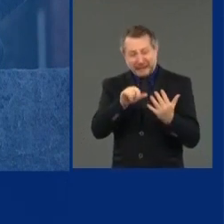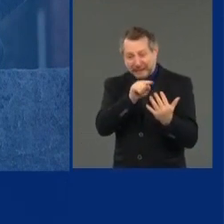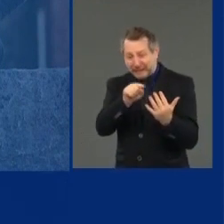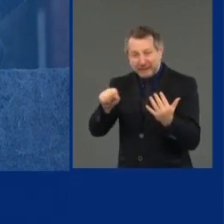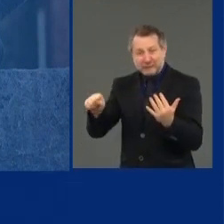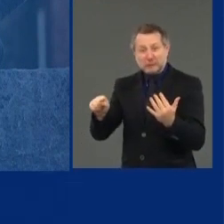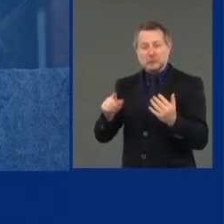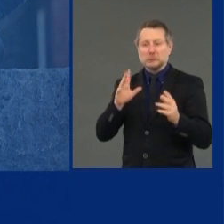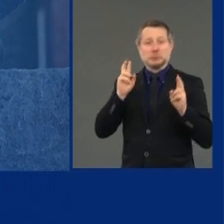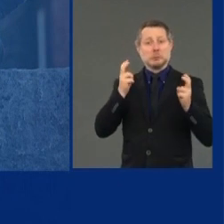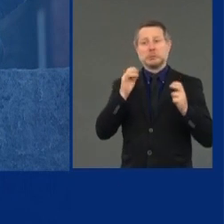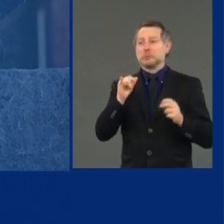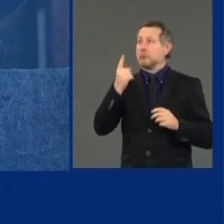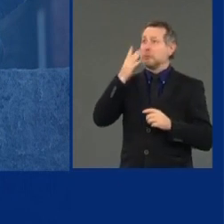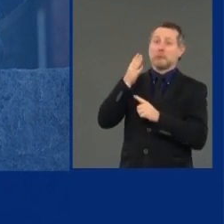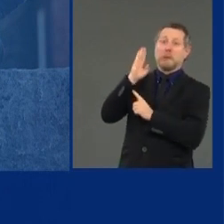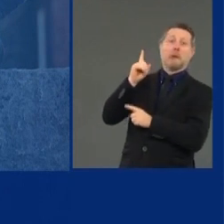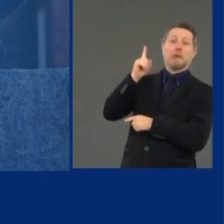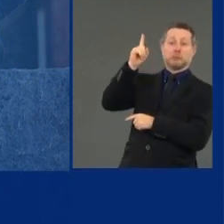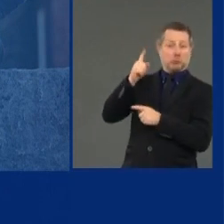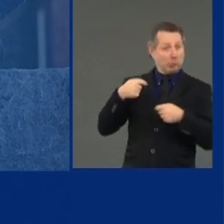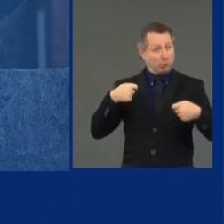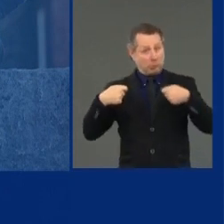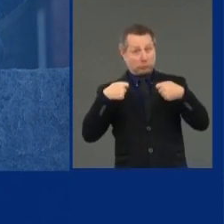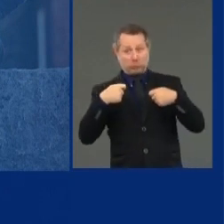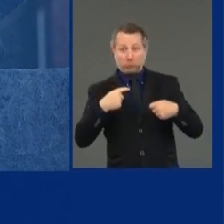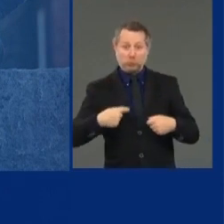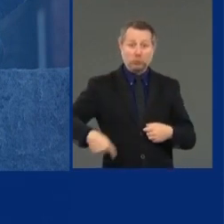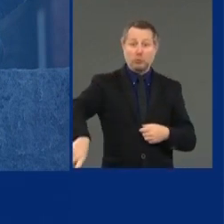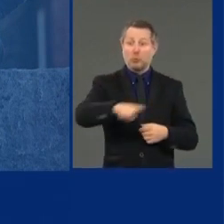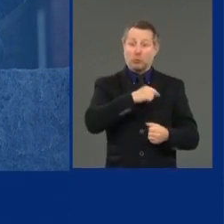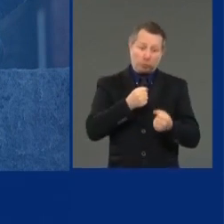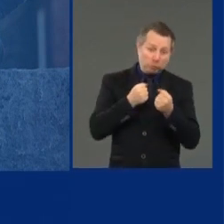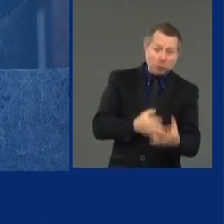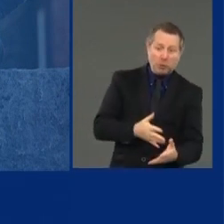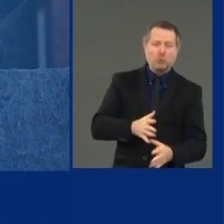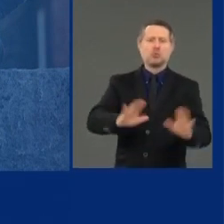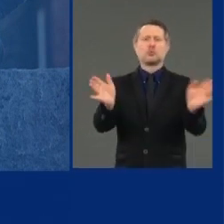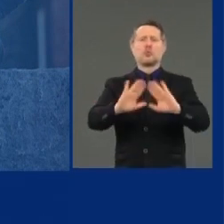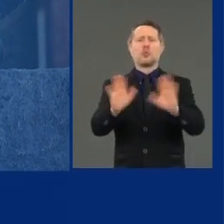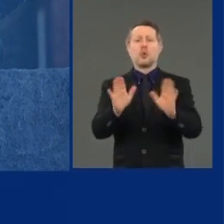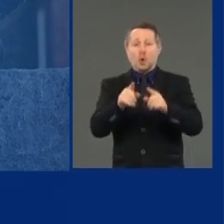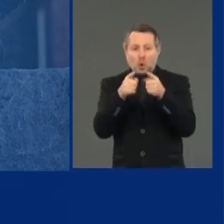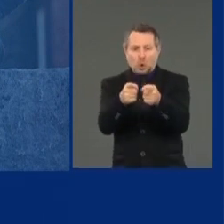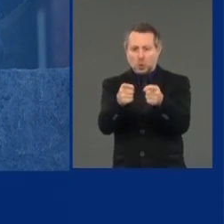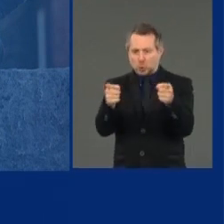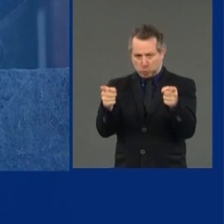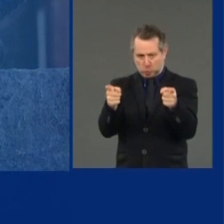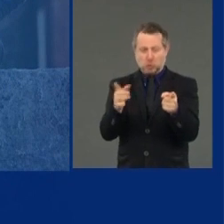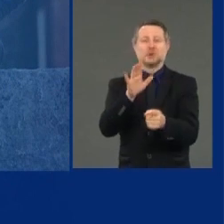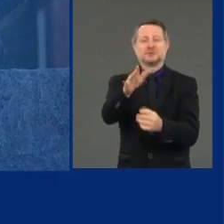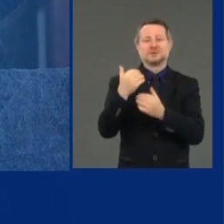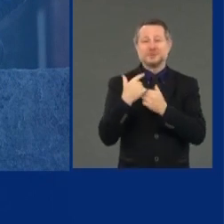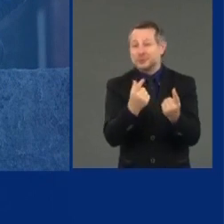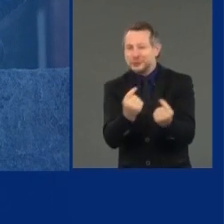AND NONE OF THIS IS PREORDAINED.